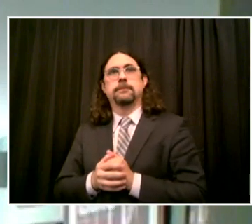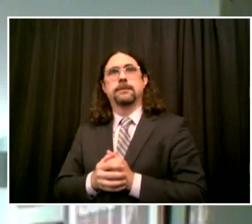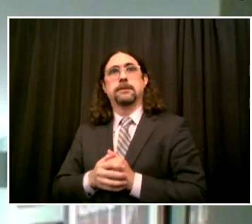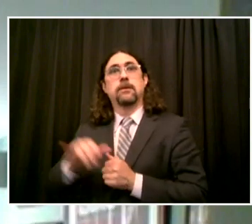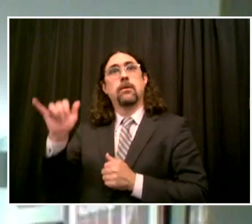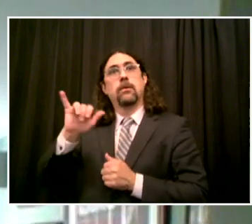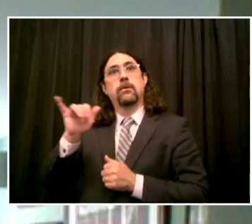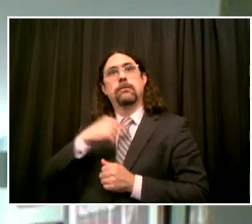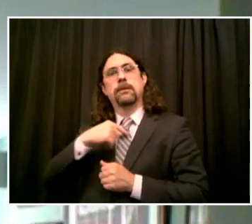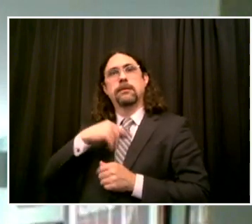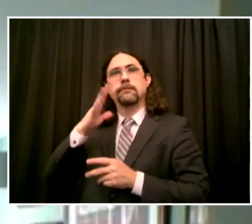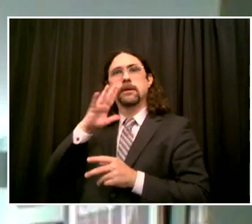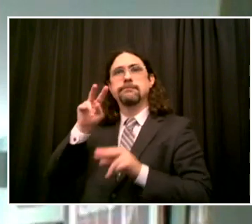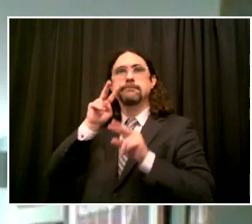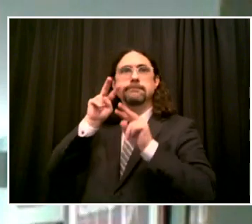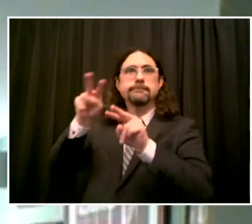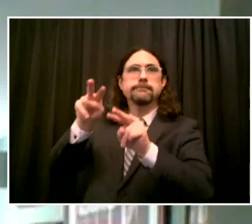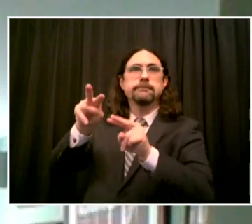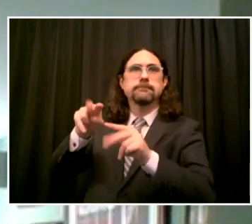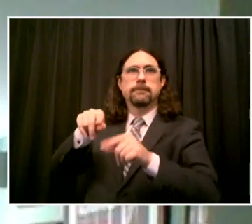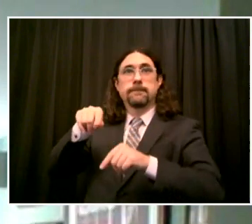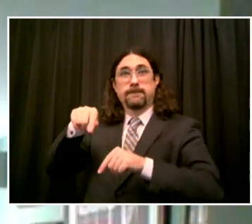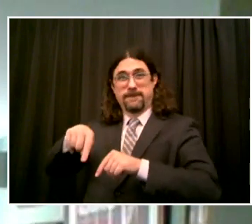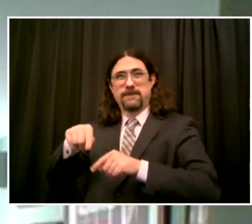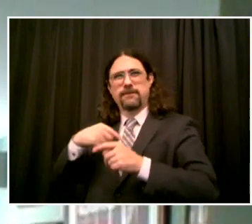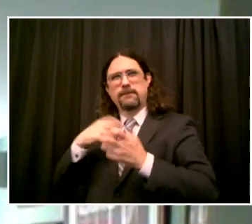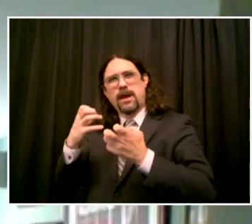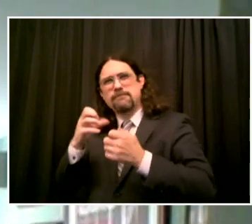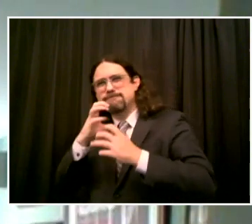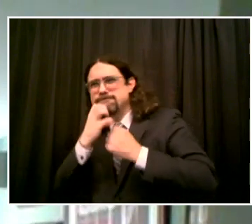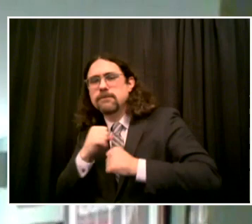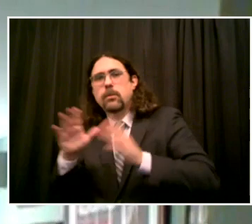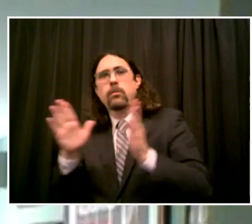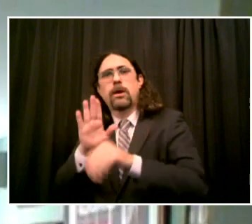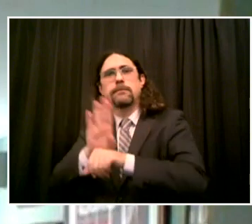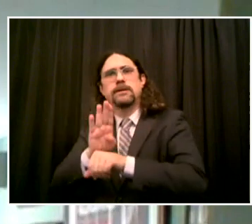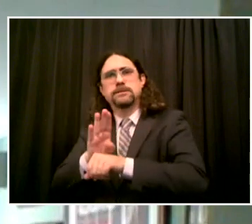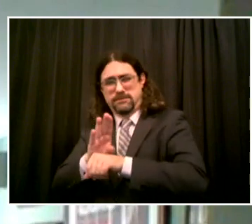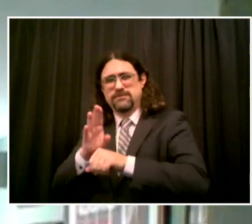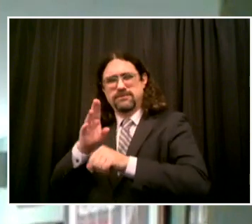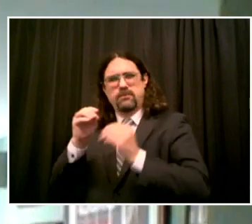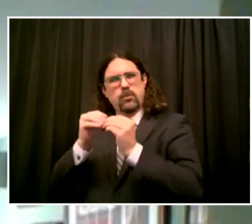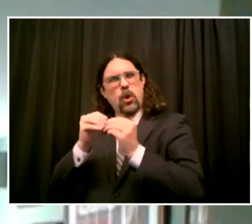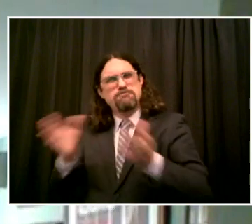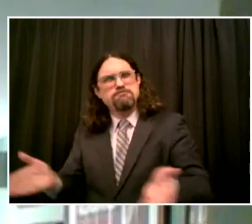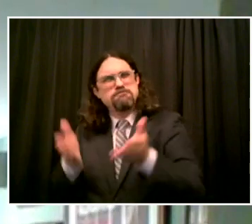THIS RECESSION, THERE ARE GREAT STEPS IN THE RIGHT DIRECTION, AND THE CHALLENGES THAT